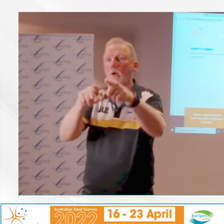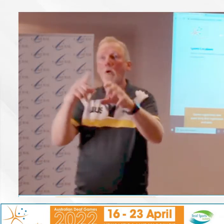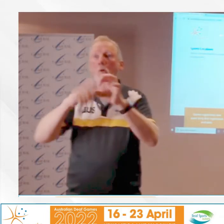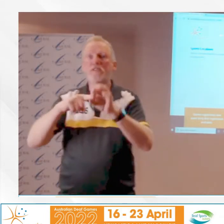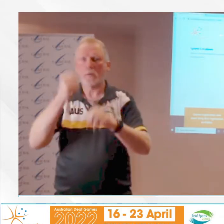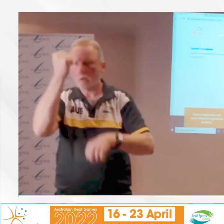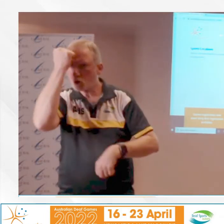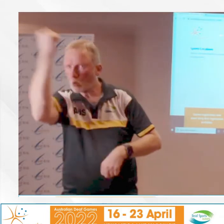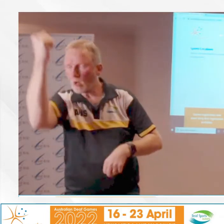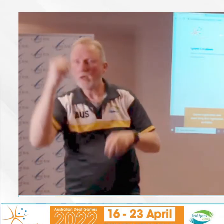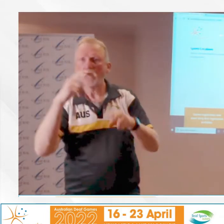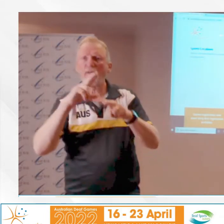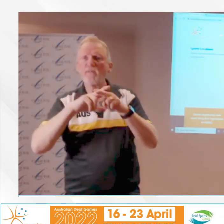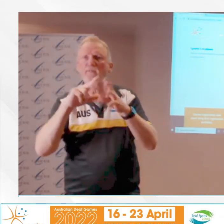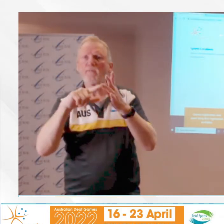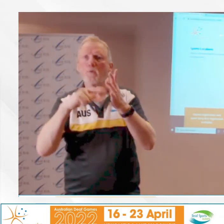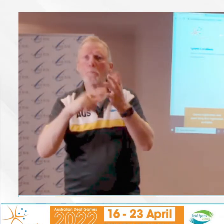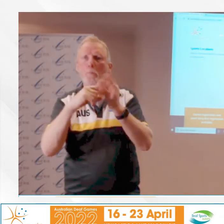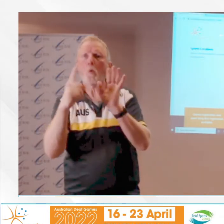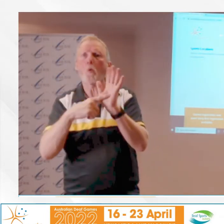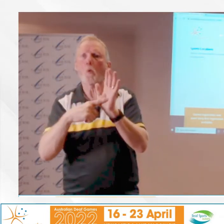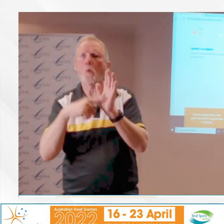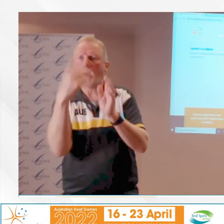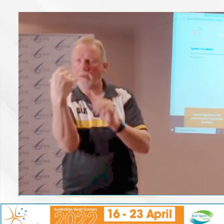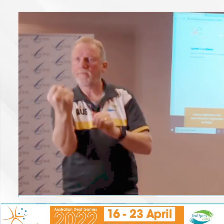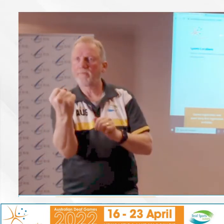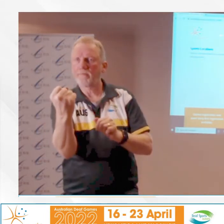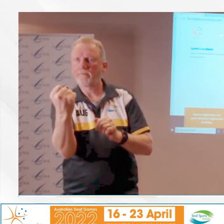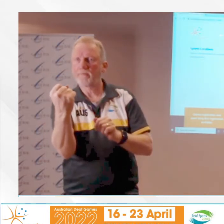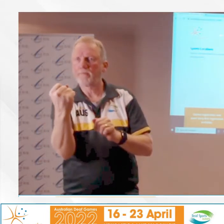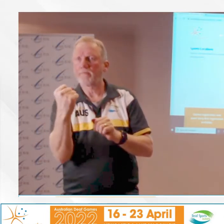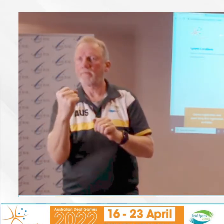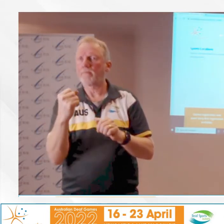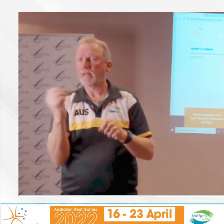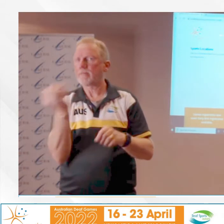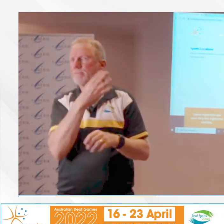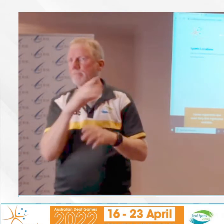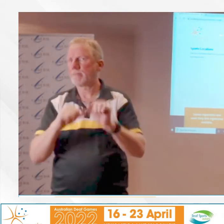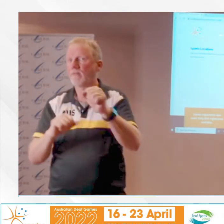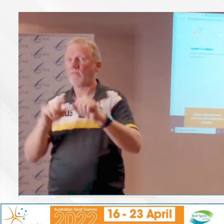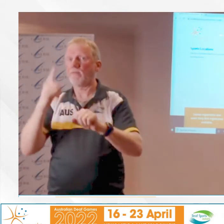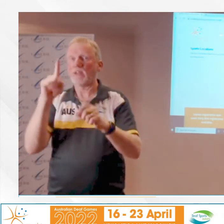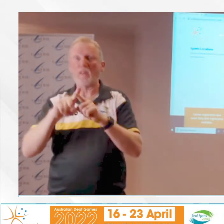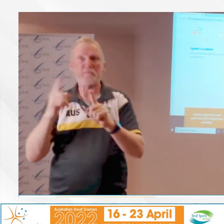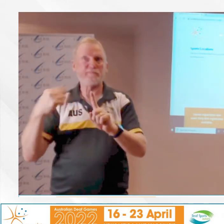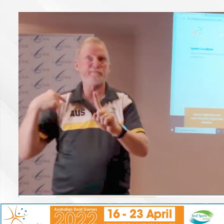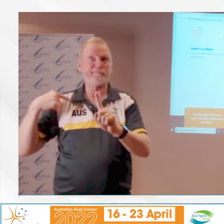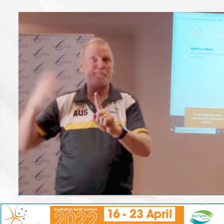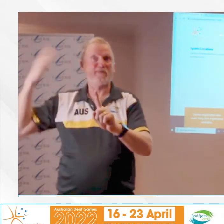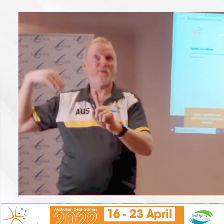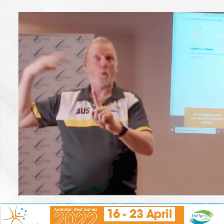in that section there there's a question about soccer we have books listed in the program um